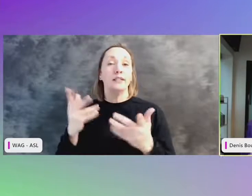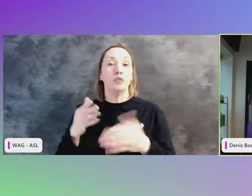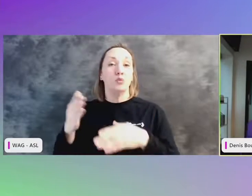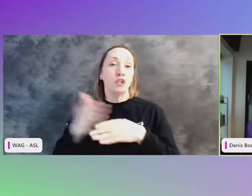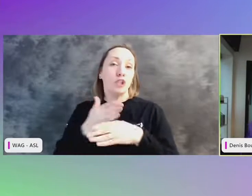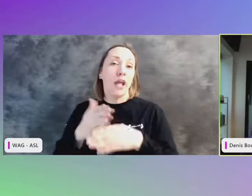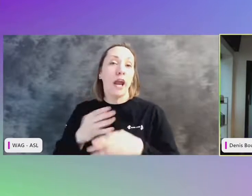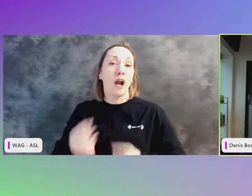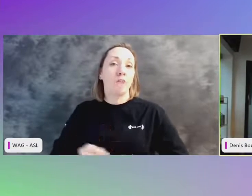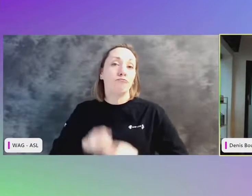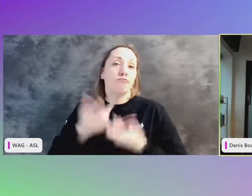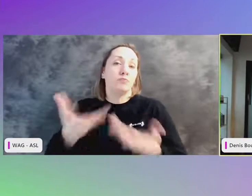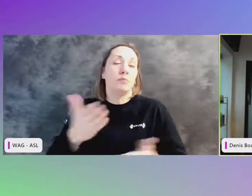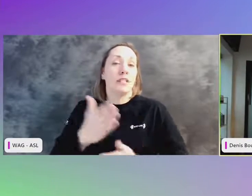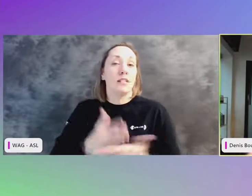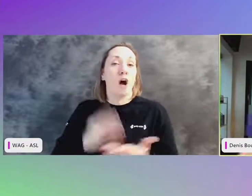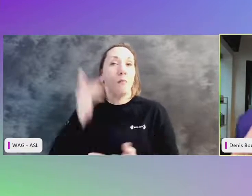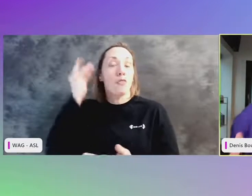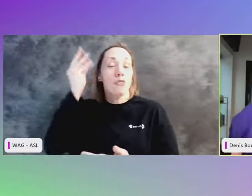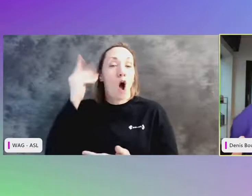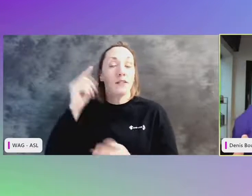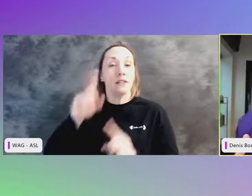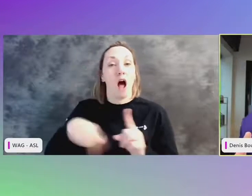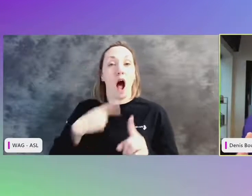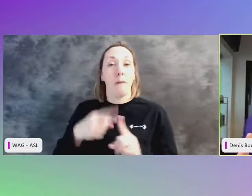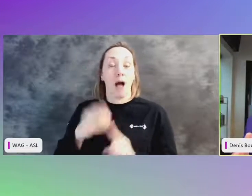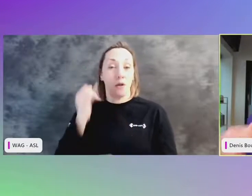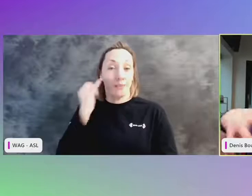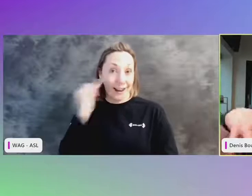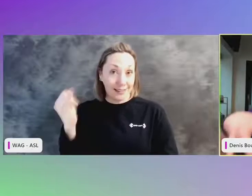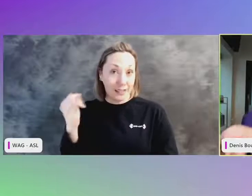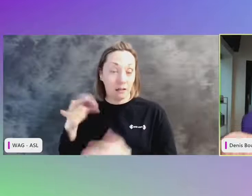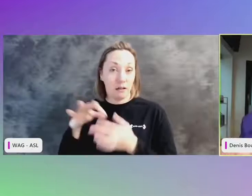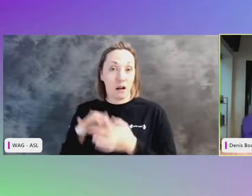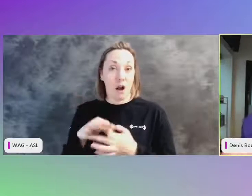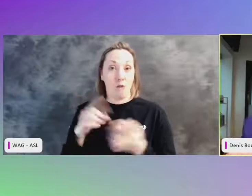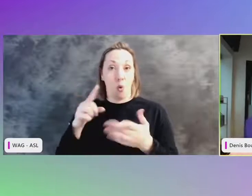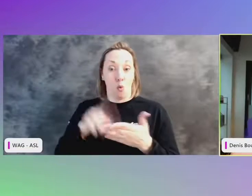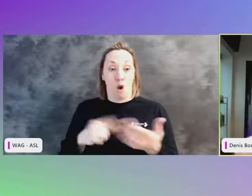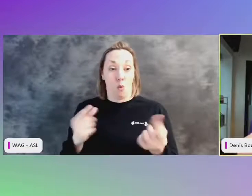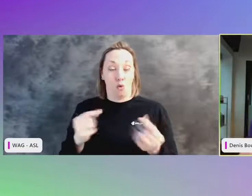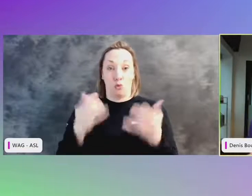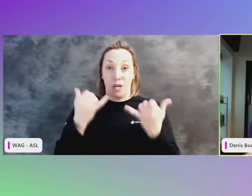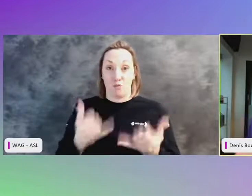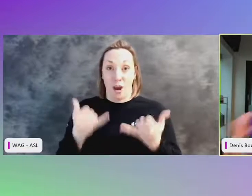through the session today. My goal is to really share some